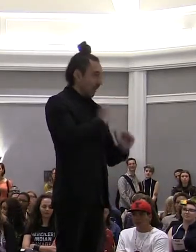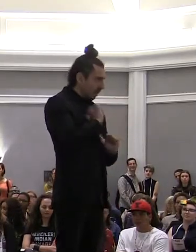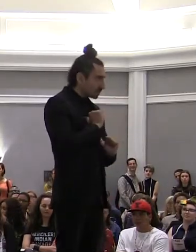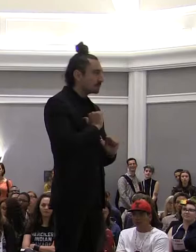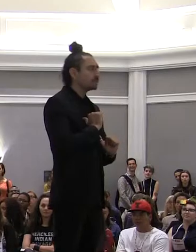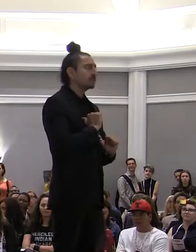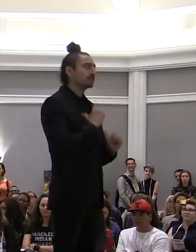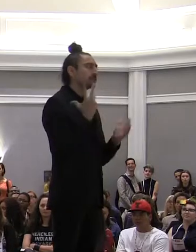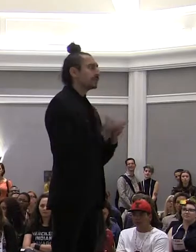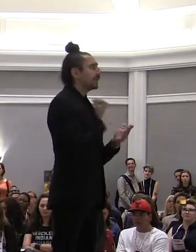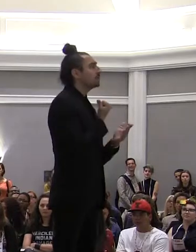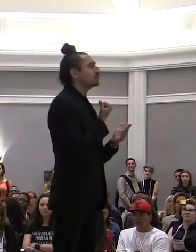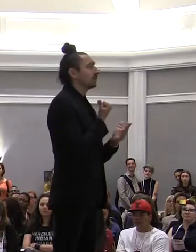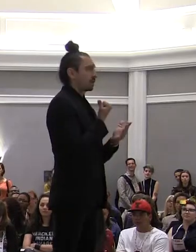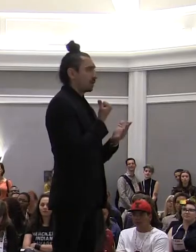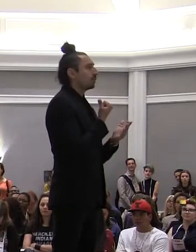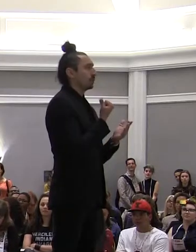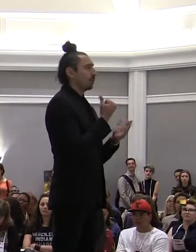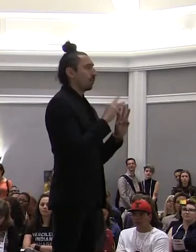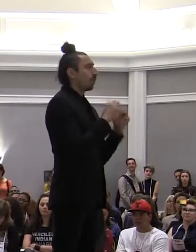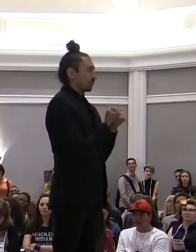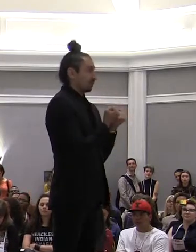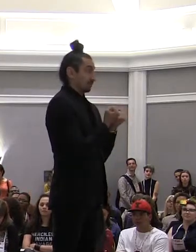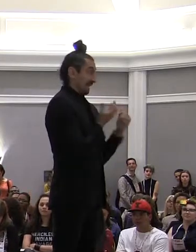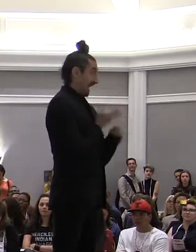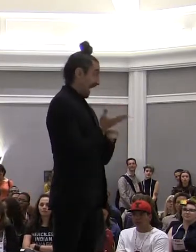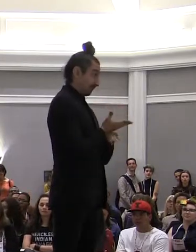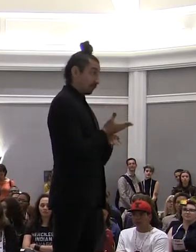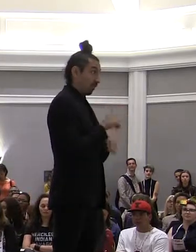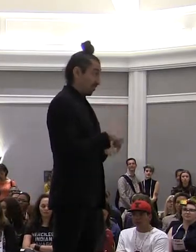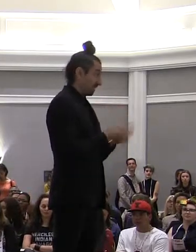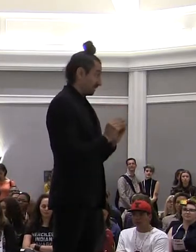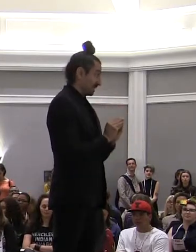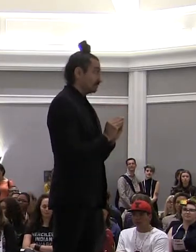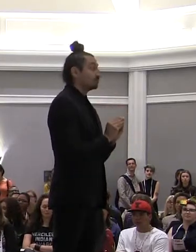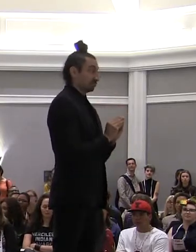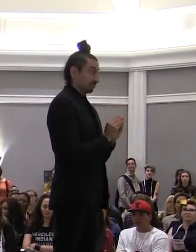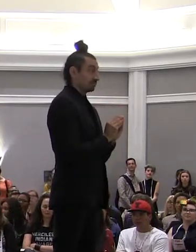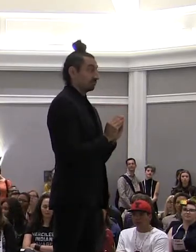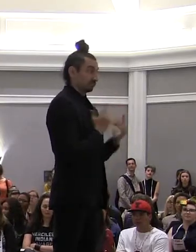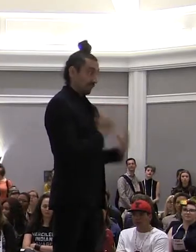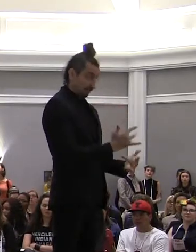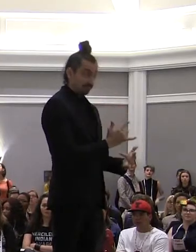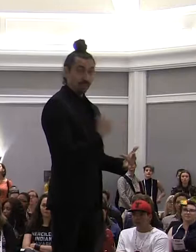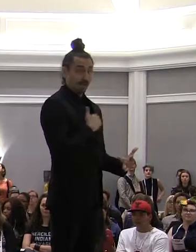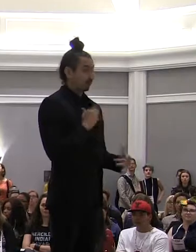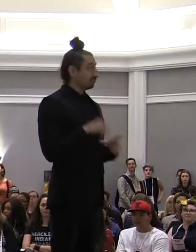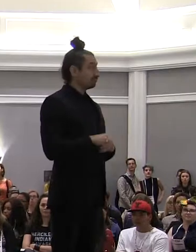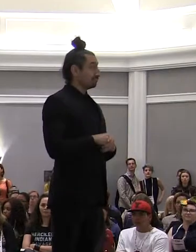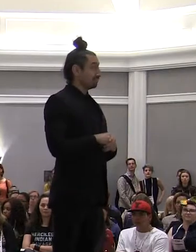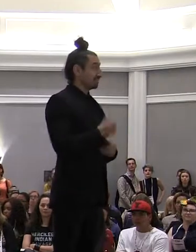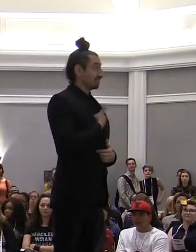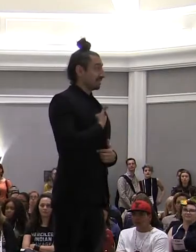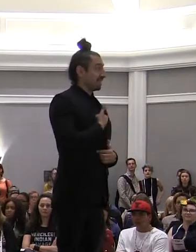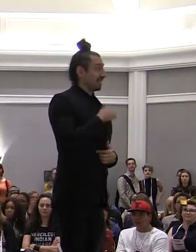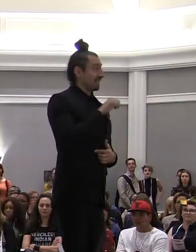I think the first round of those is right after this meeting. I'm participating in one with my friends from ACG Arts Consulting Group.